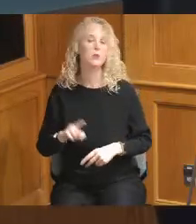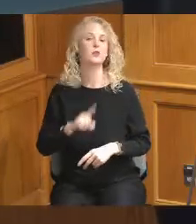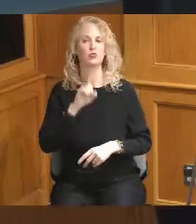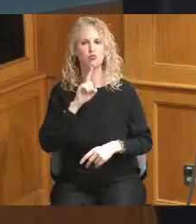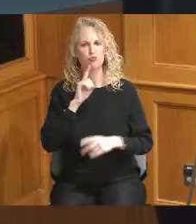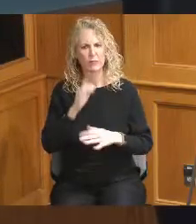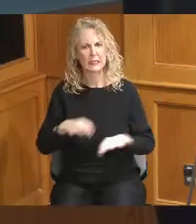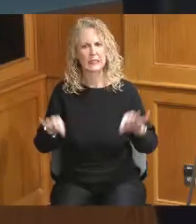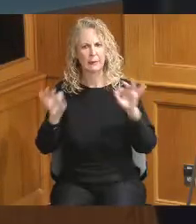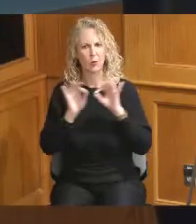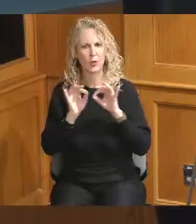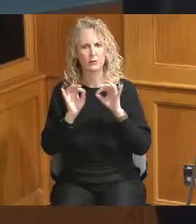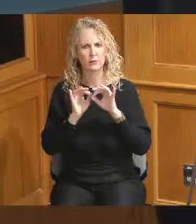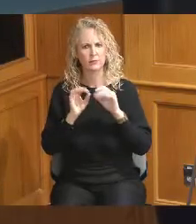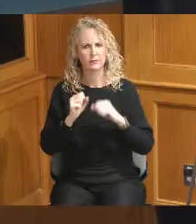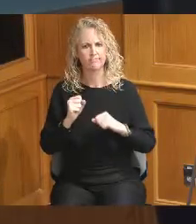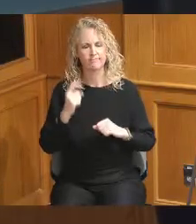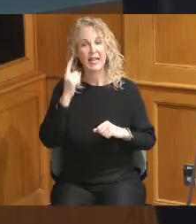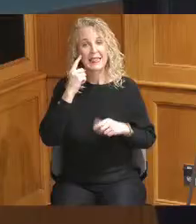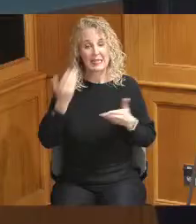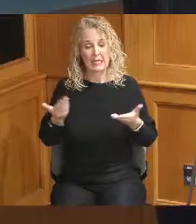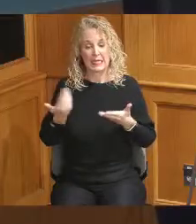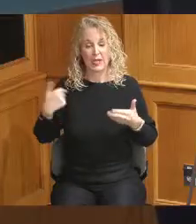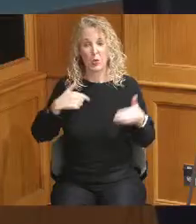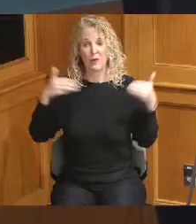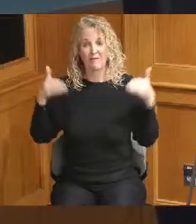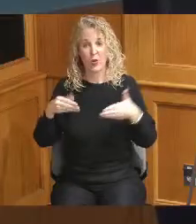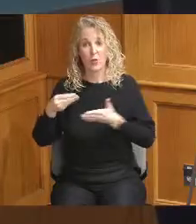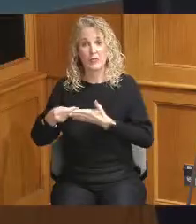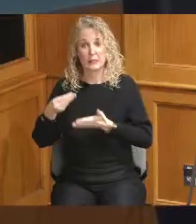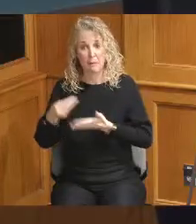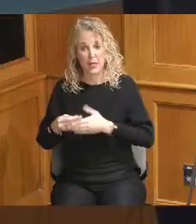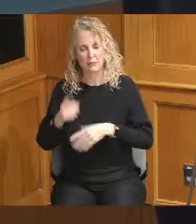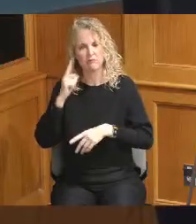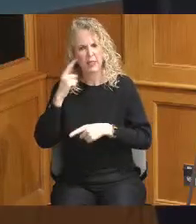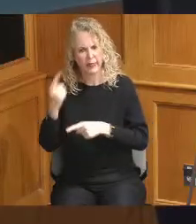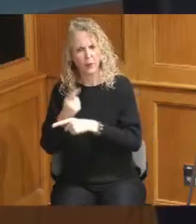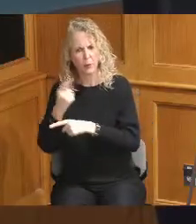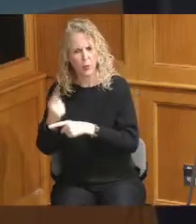I think we've have focused a lot on the funding which I think is appropriate but I'd be curious